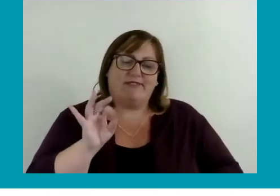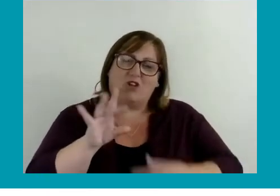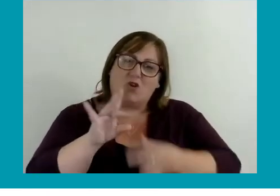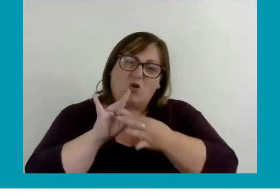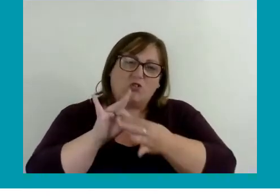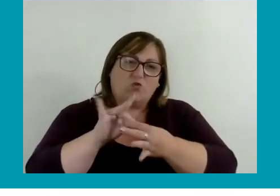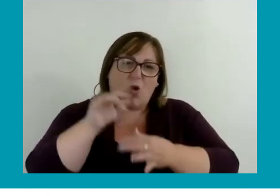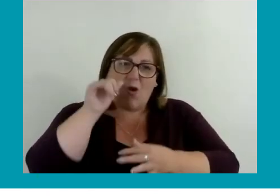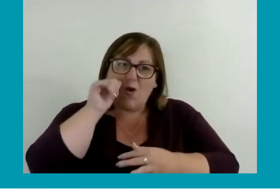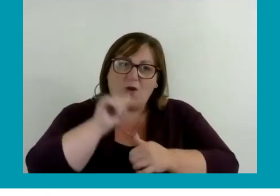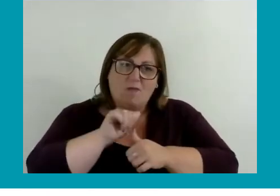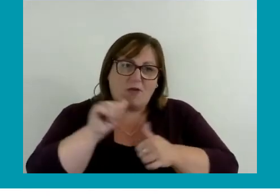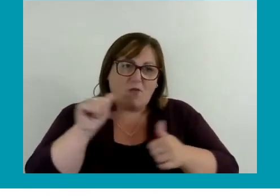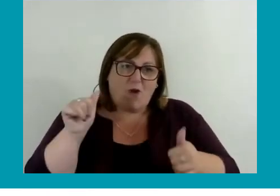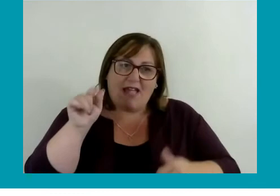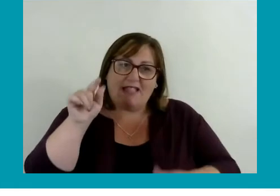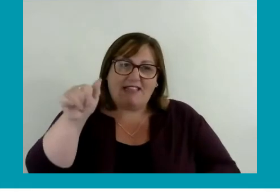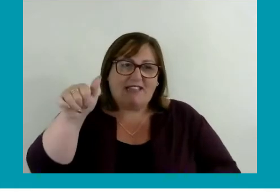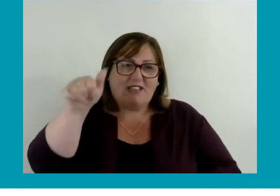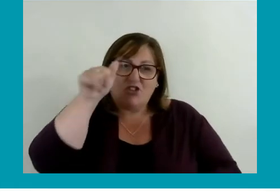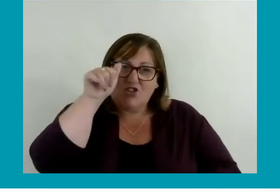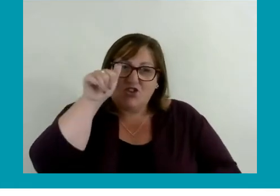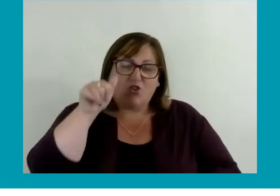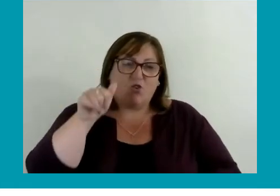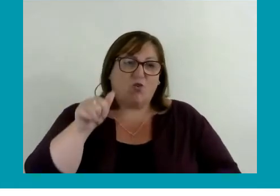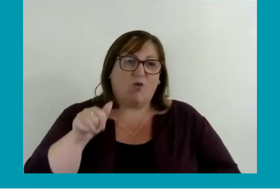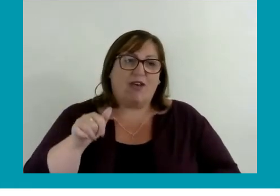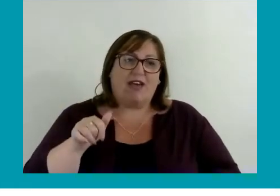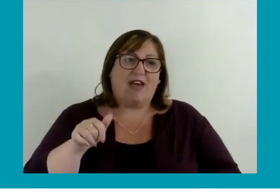and he knew we've specifically situated our desks opposite one another